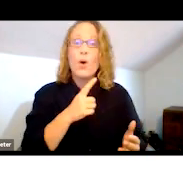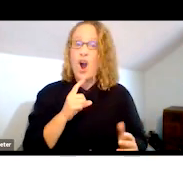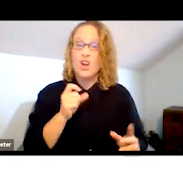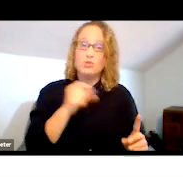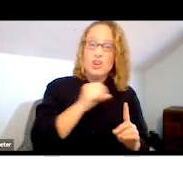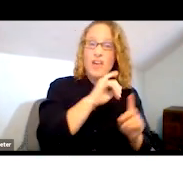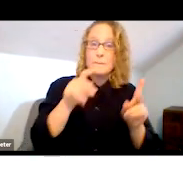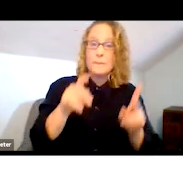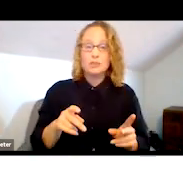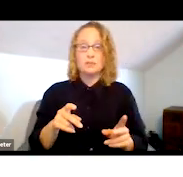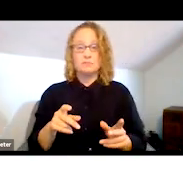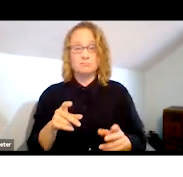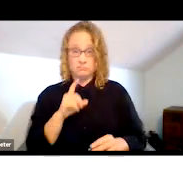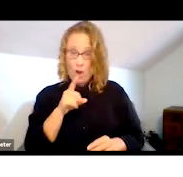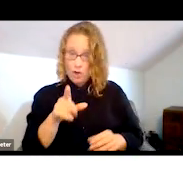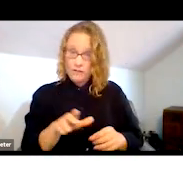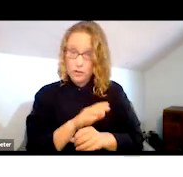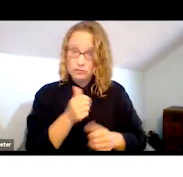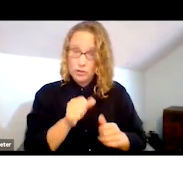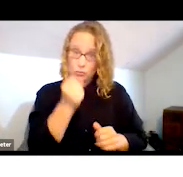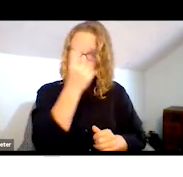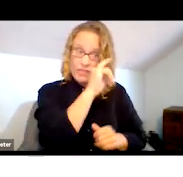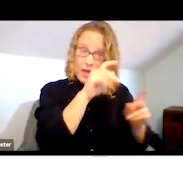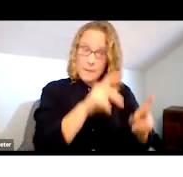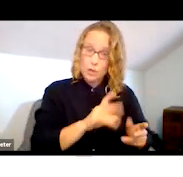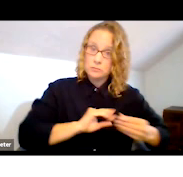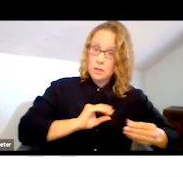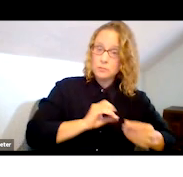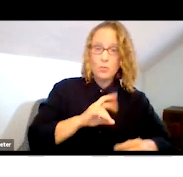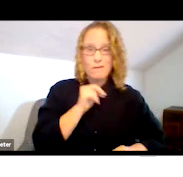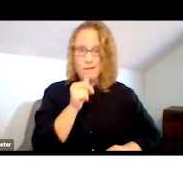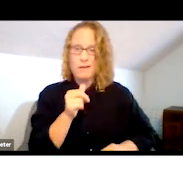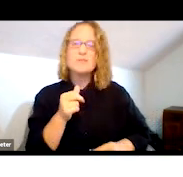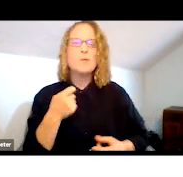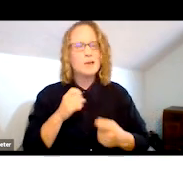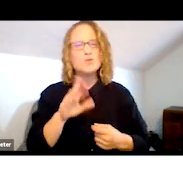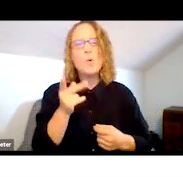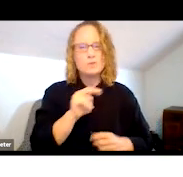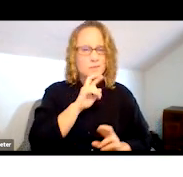Is that going to trigger the individual in any way? Are you engaging in active and reflective listening